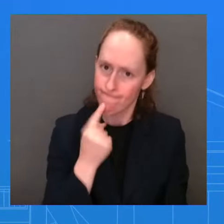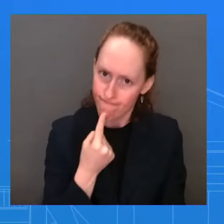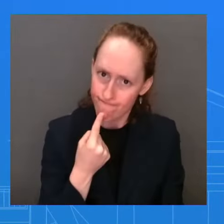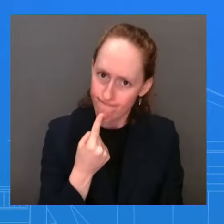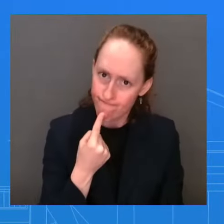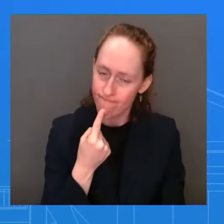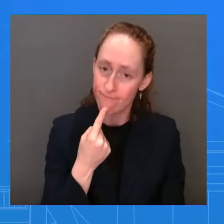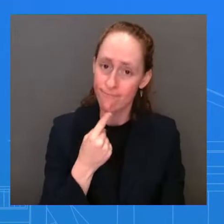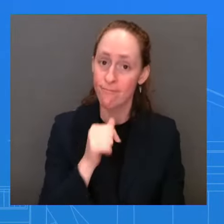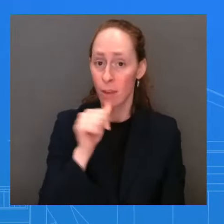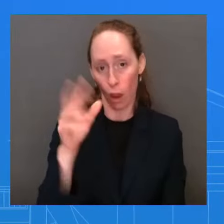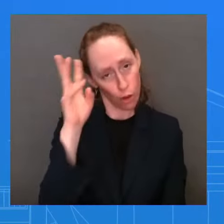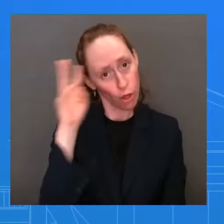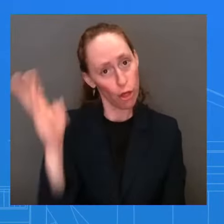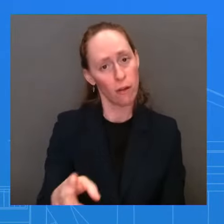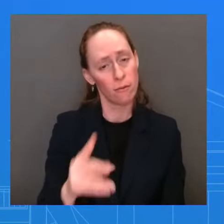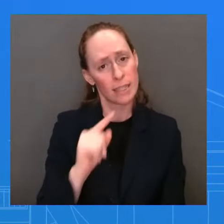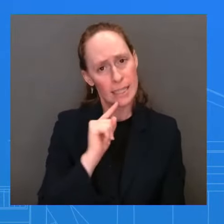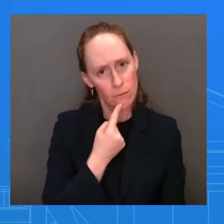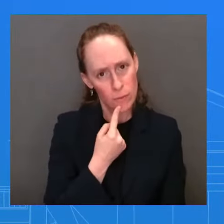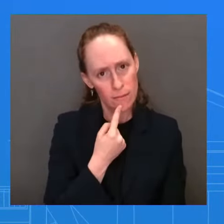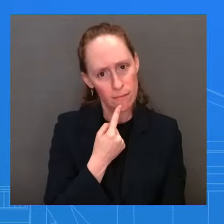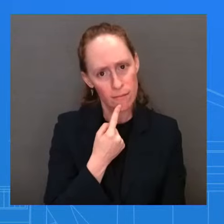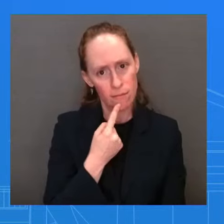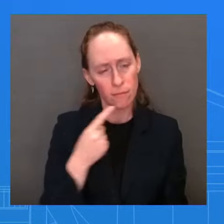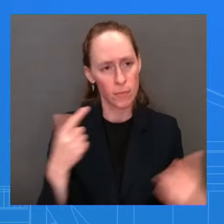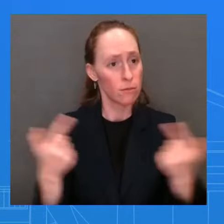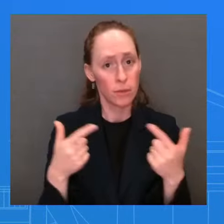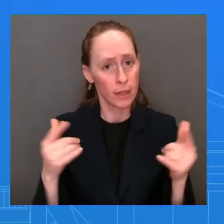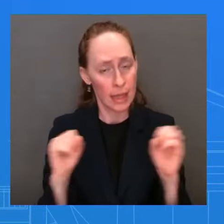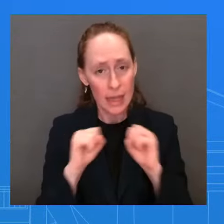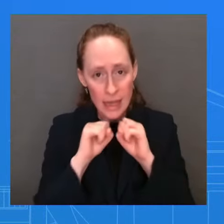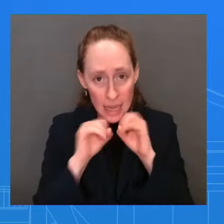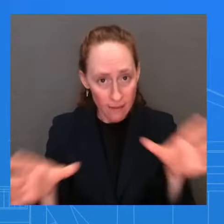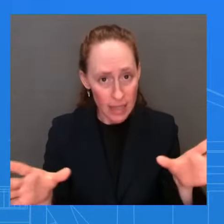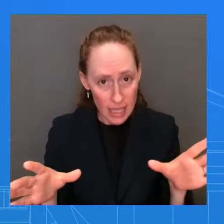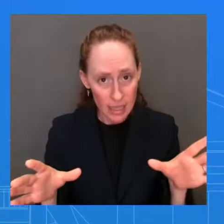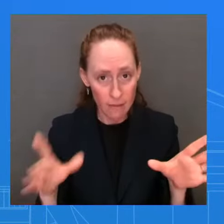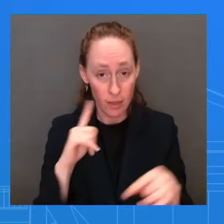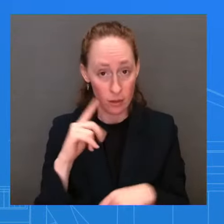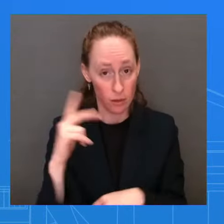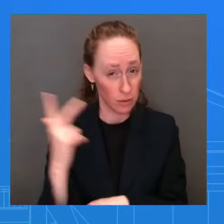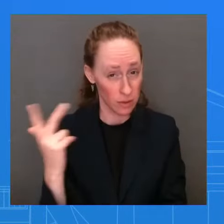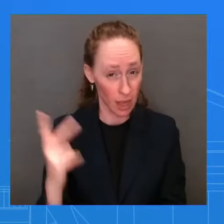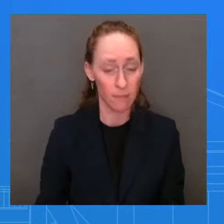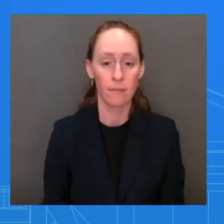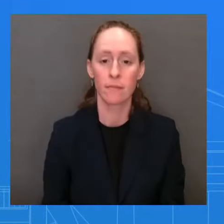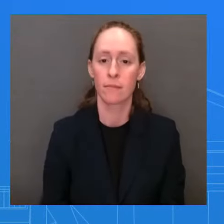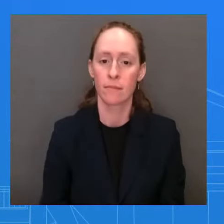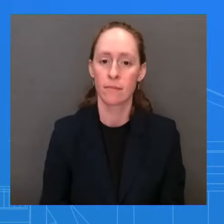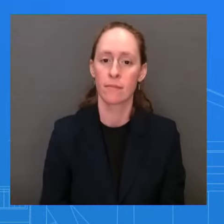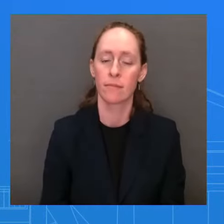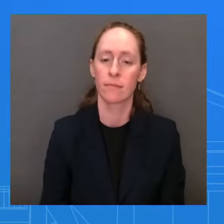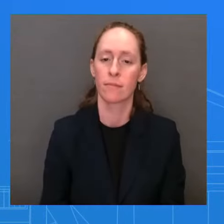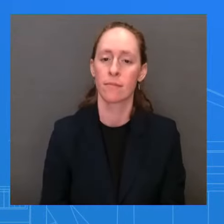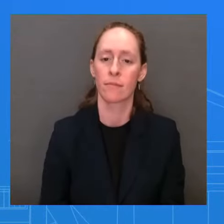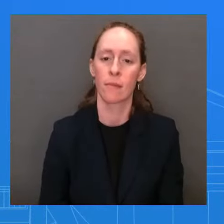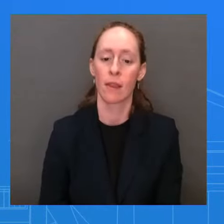The United States is coordinating with regional and international partners and Sudanese civilian stakeholders to assist in the creation of a committee